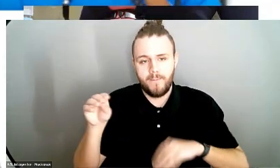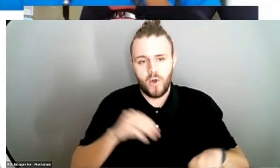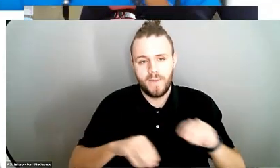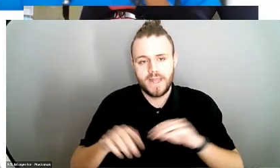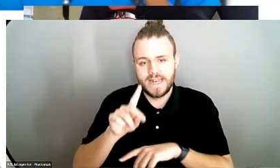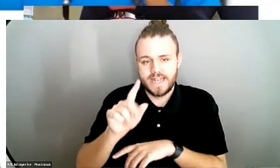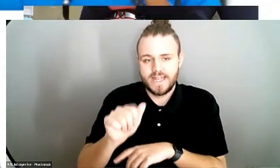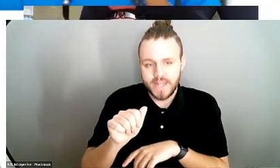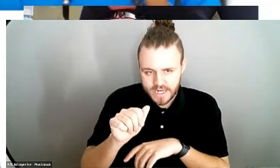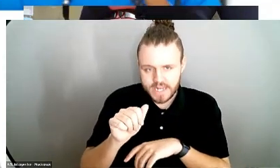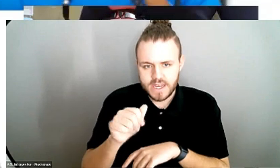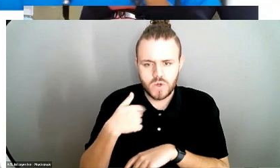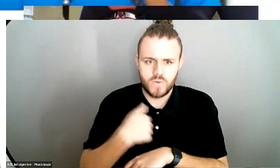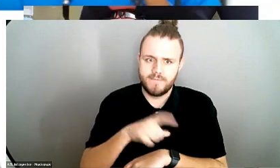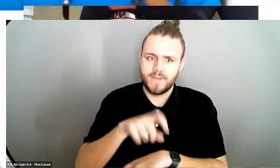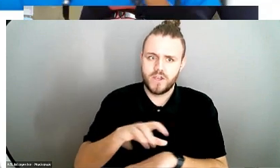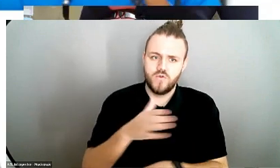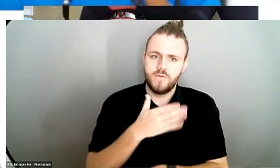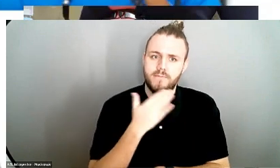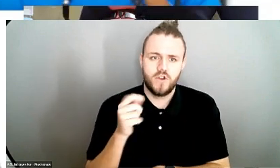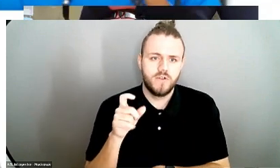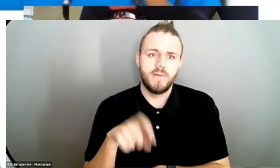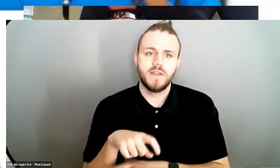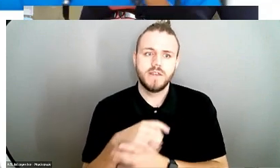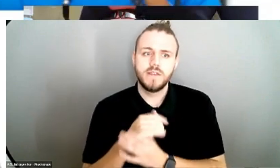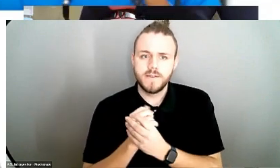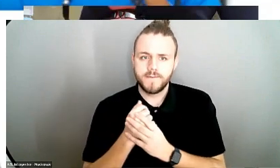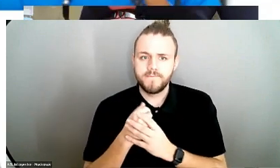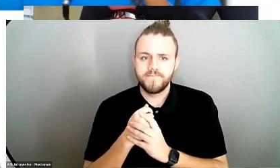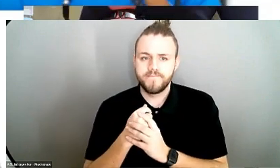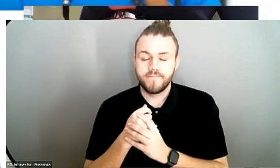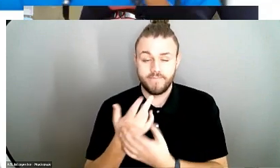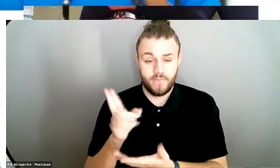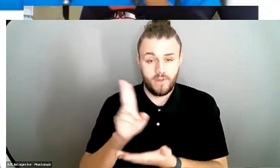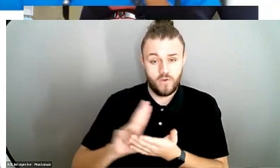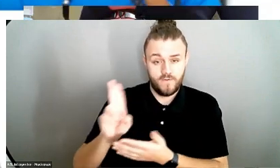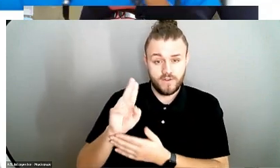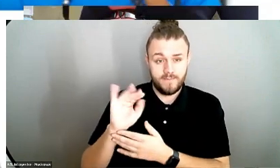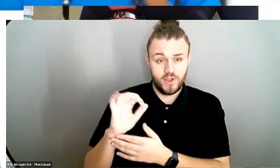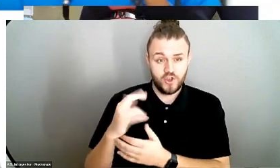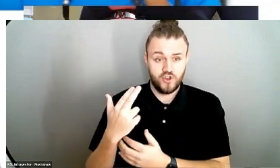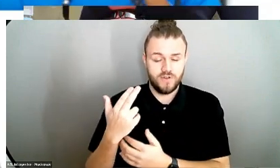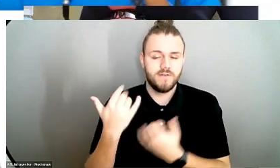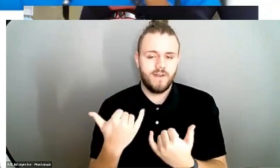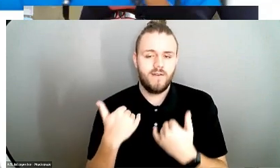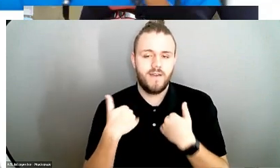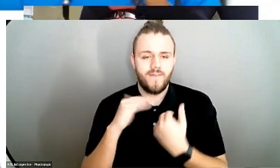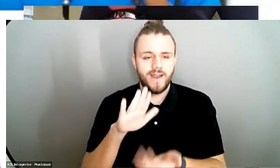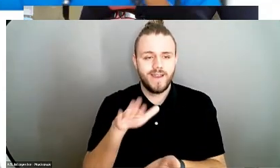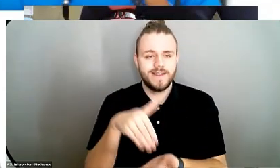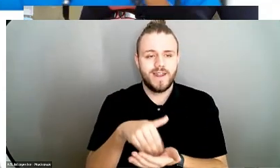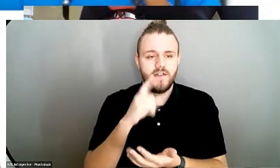And so we need to do better. At the University of Michigan, we now have a center for health and wellness.